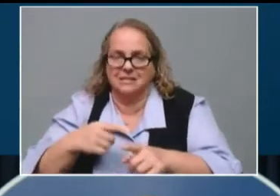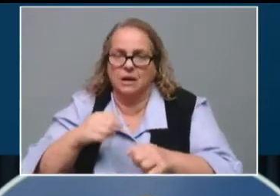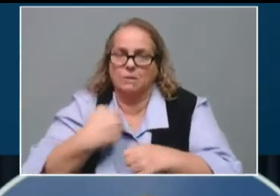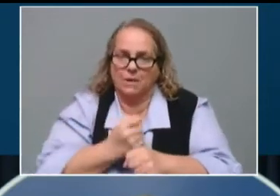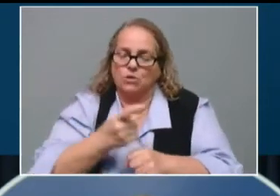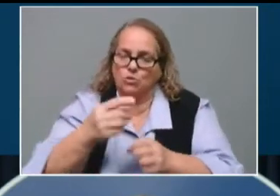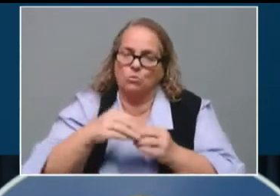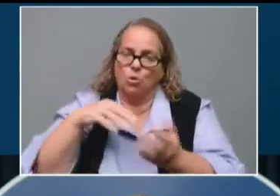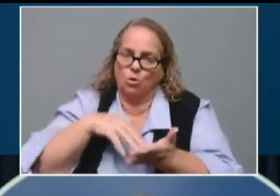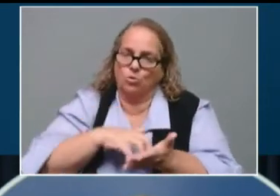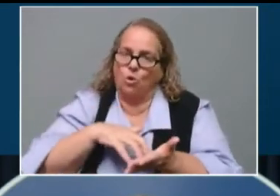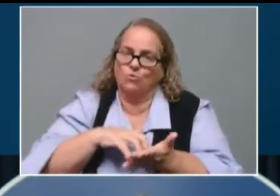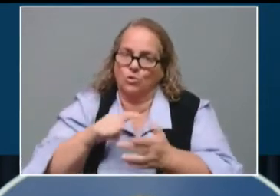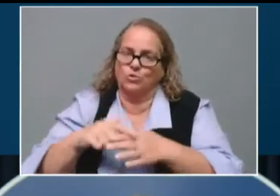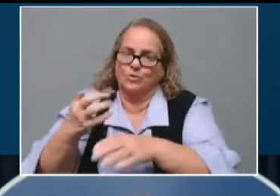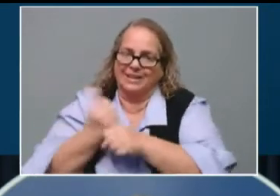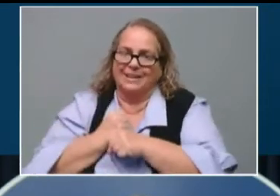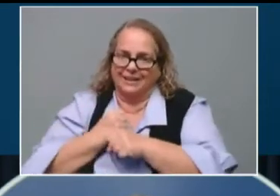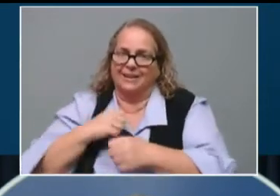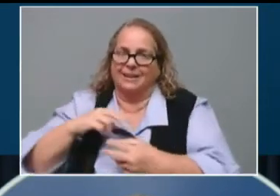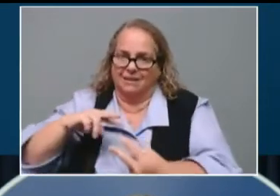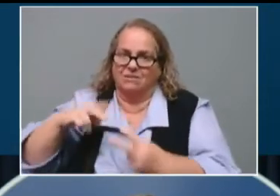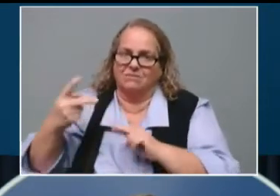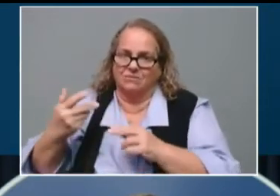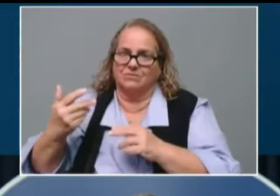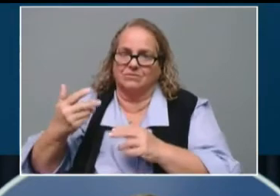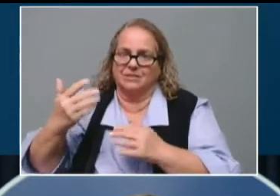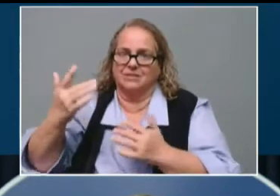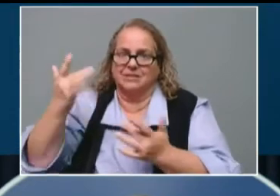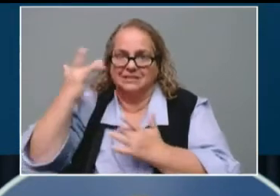Having a job with a lot of people more vulnerable to a negative outcome